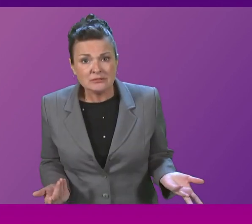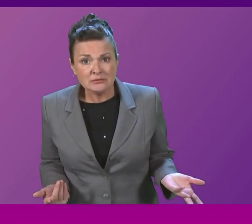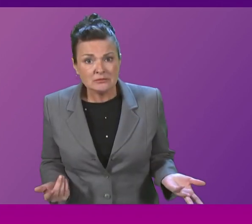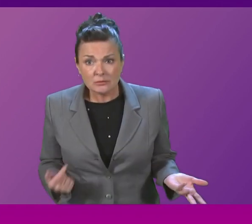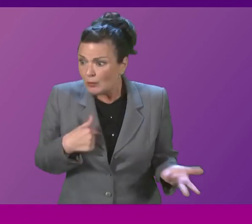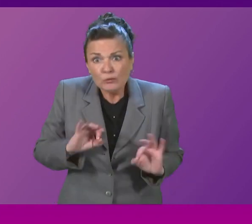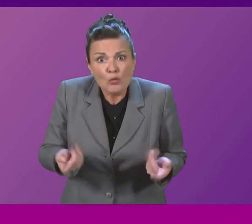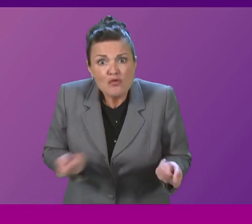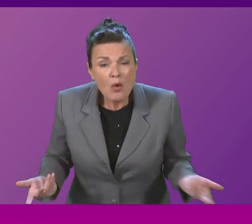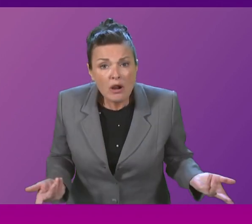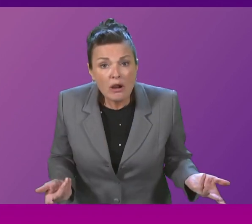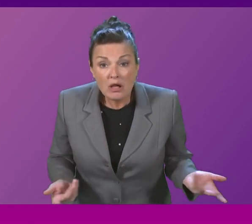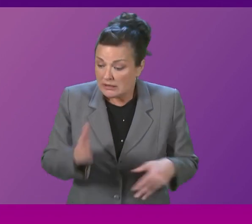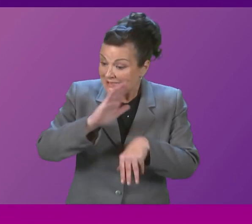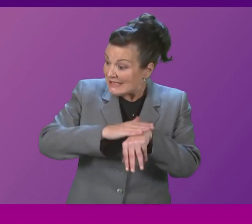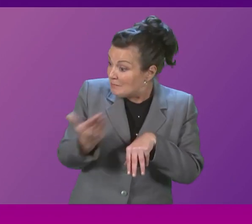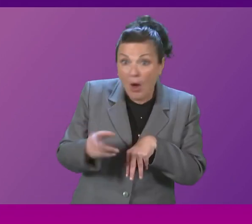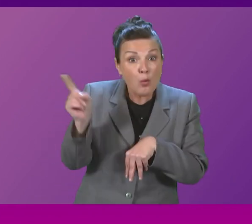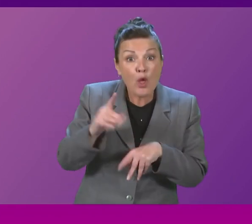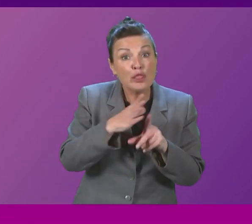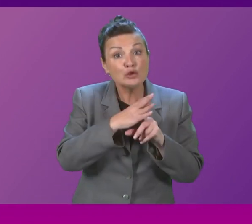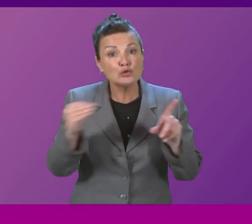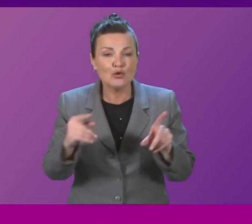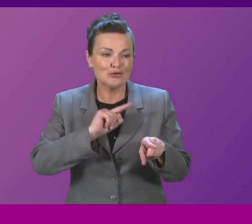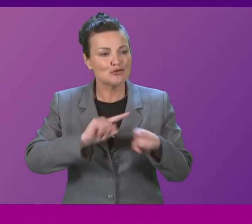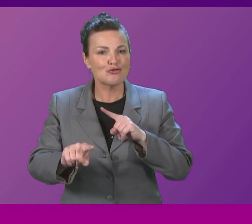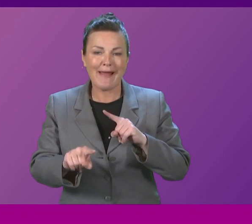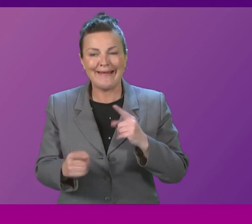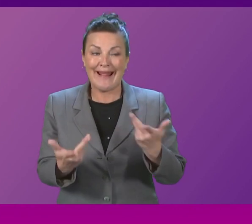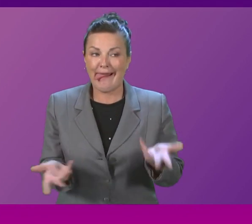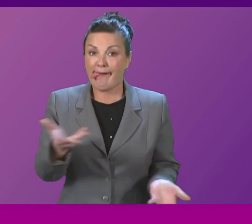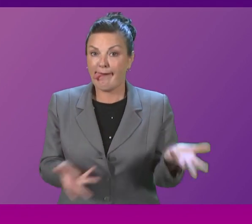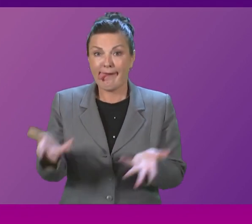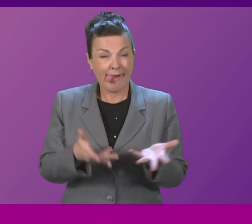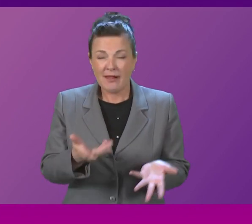No matter how the Tories try to dress up today’s statement with all of the spin that they will